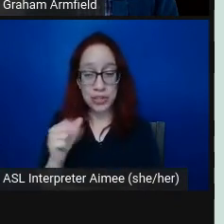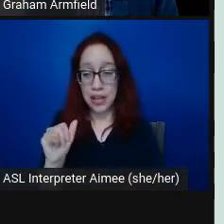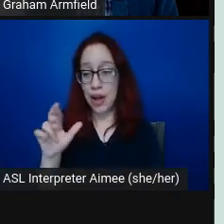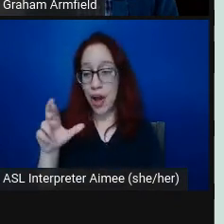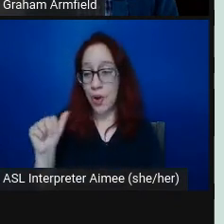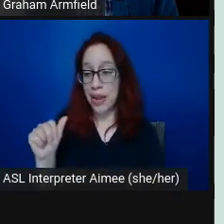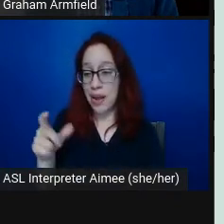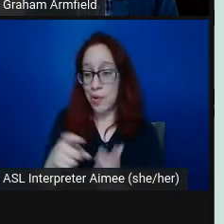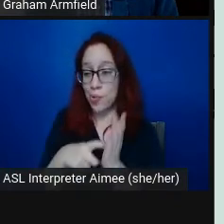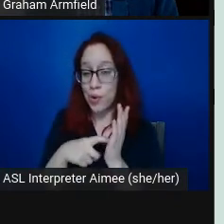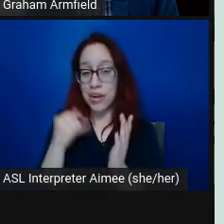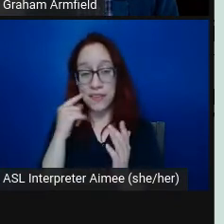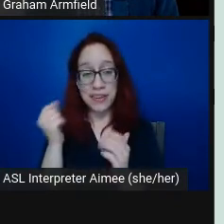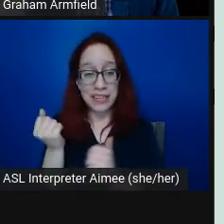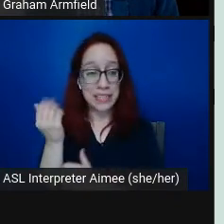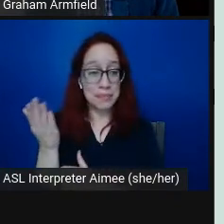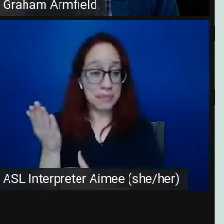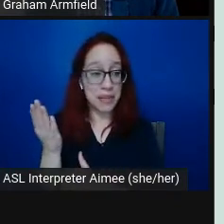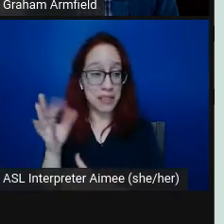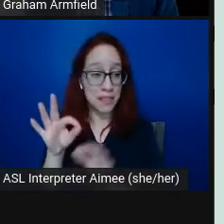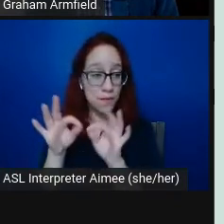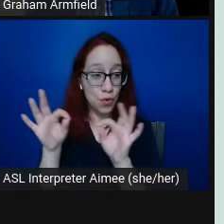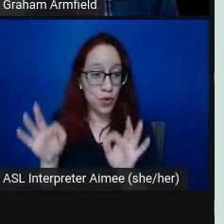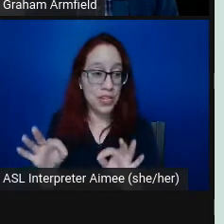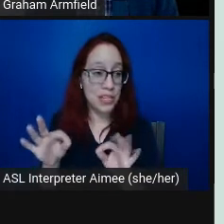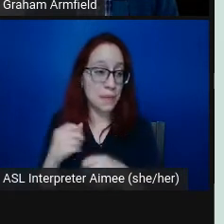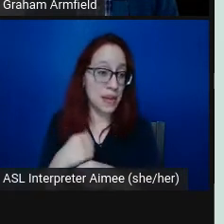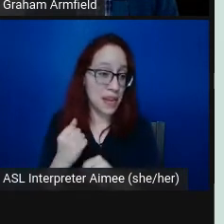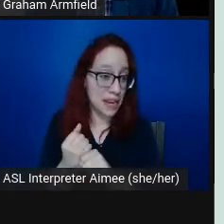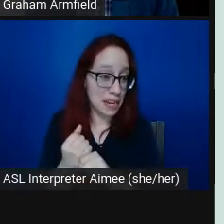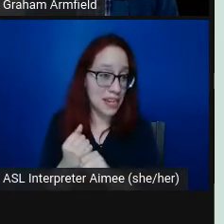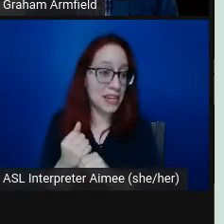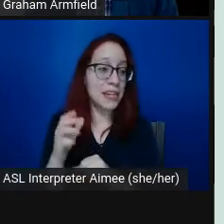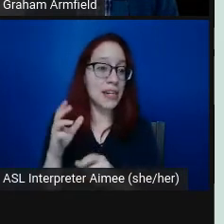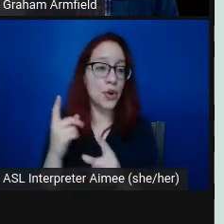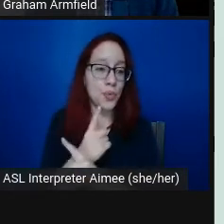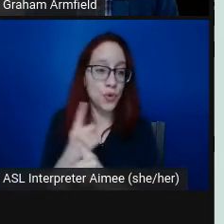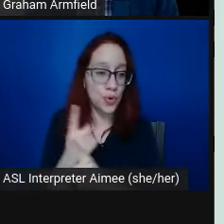If I submit the form, it produces appropriate error messages,